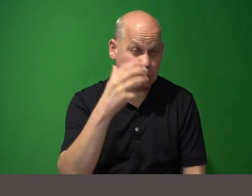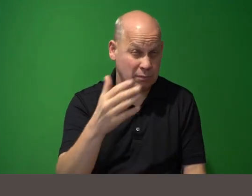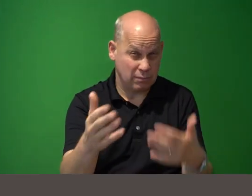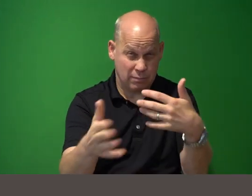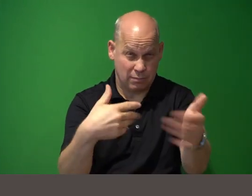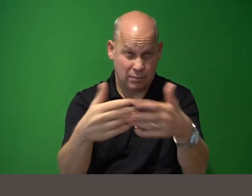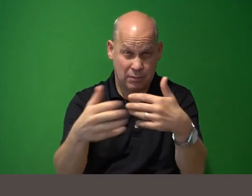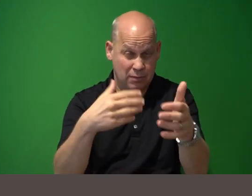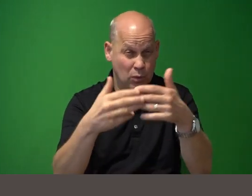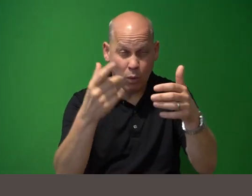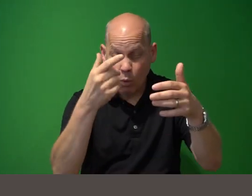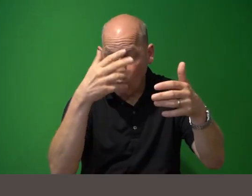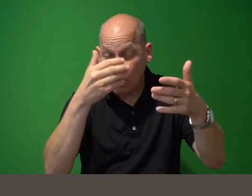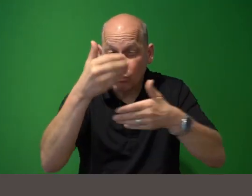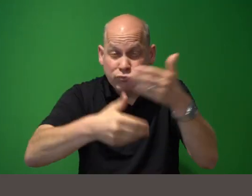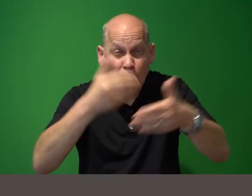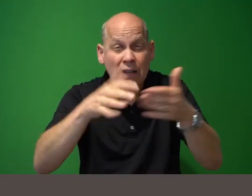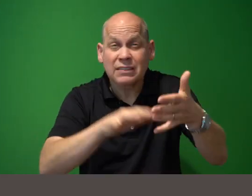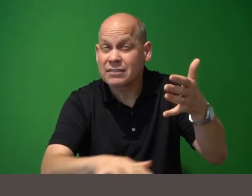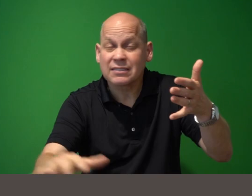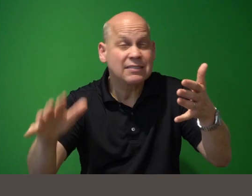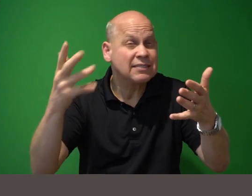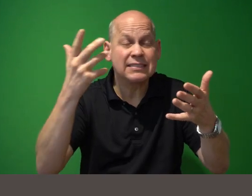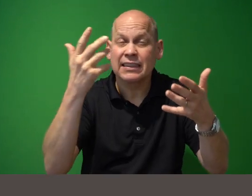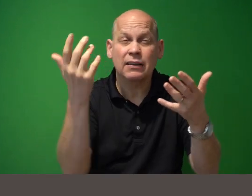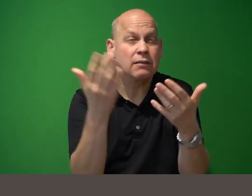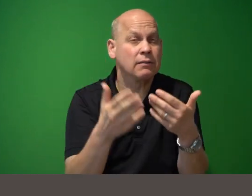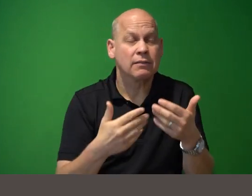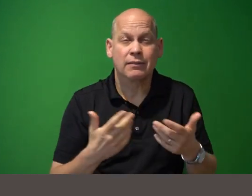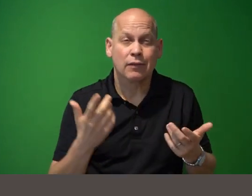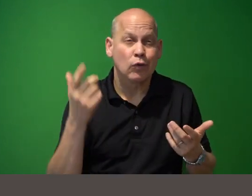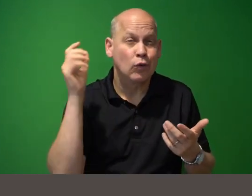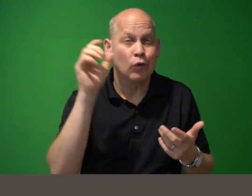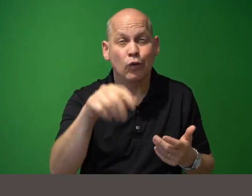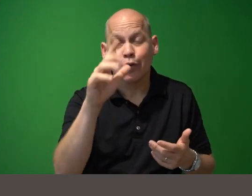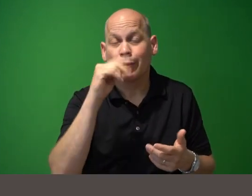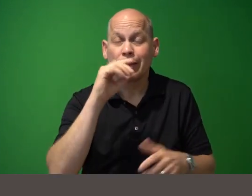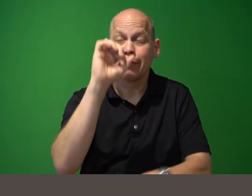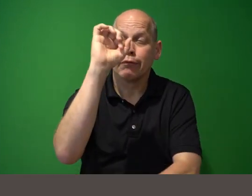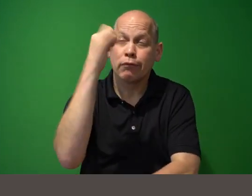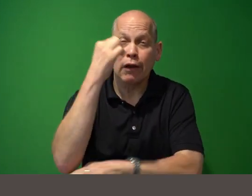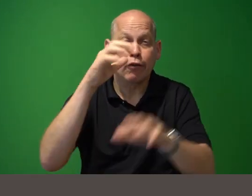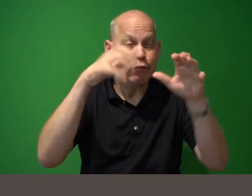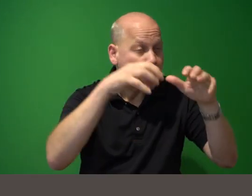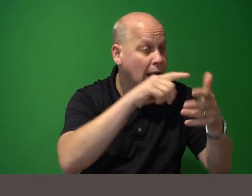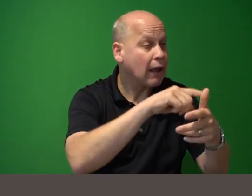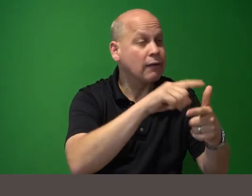of what the underlying process is, so that it can be record rainfall, temperature extremes,